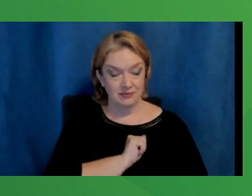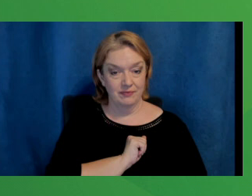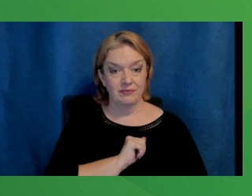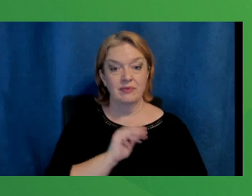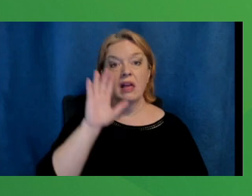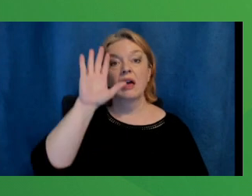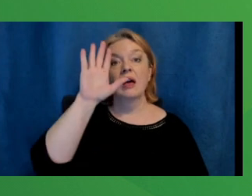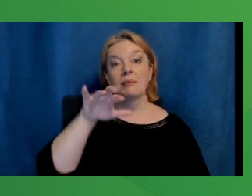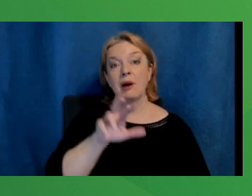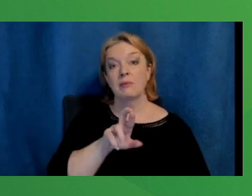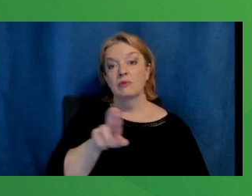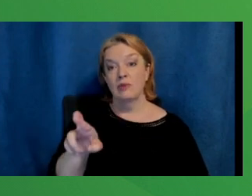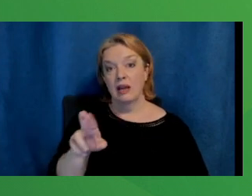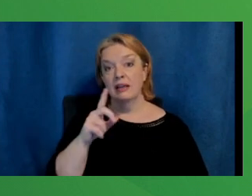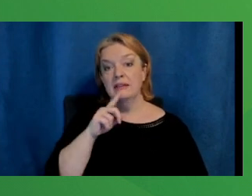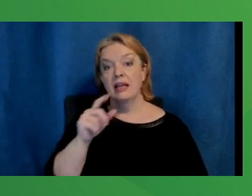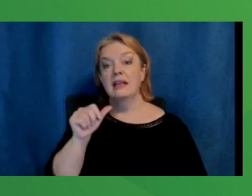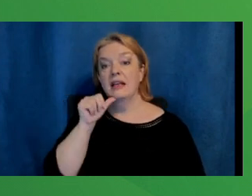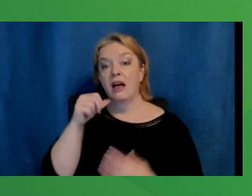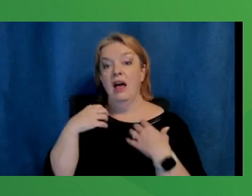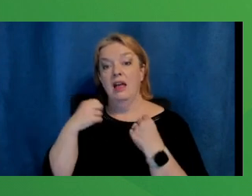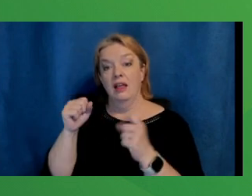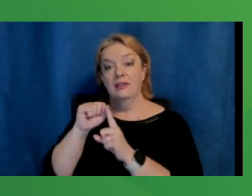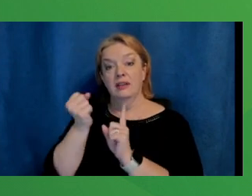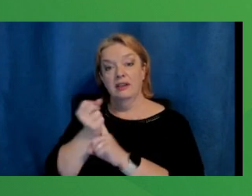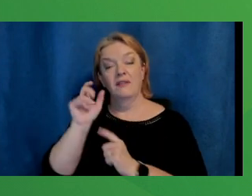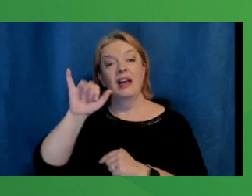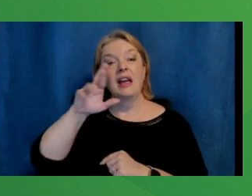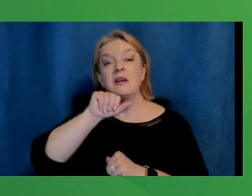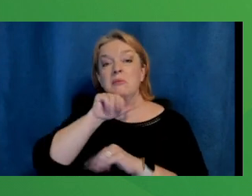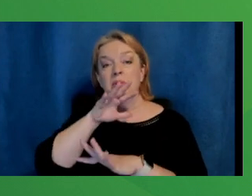unhealthy conditions. Air pollution could cause short-term health conditions like headaches,